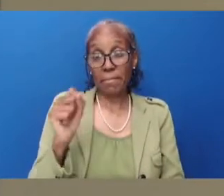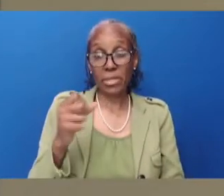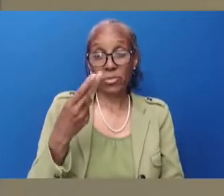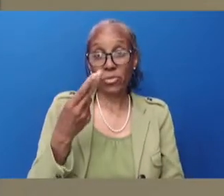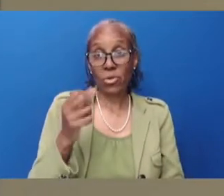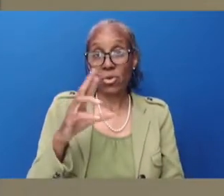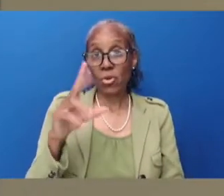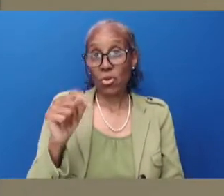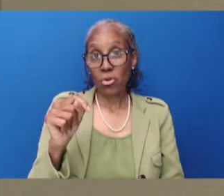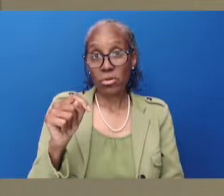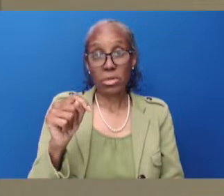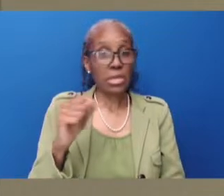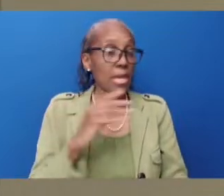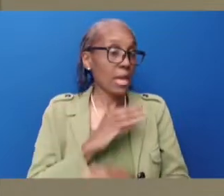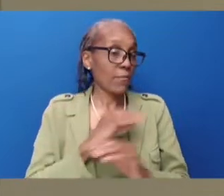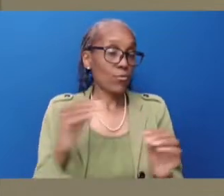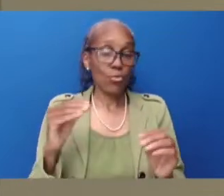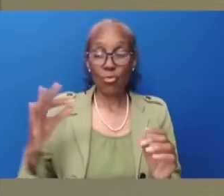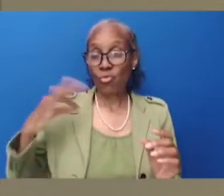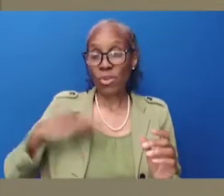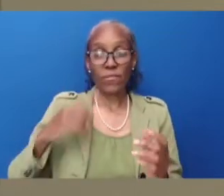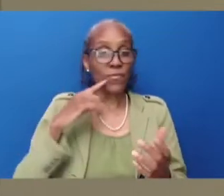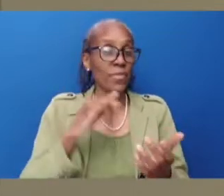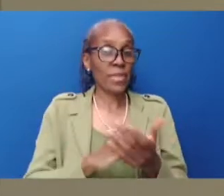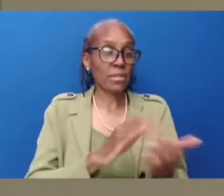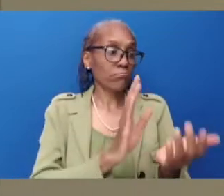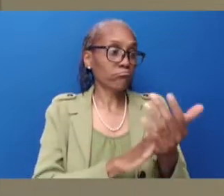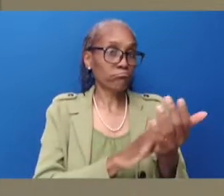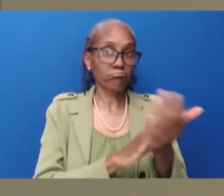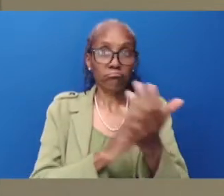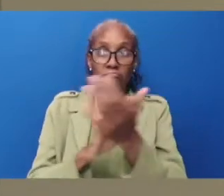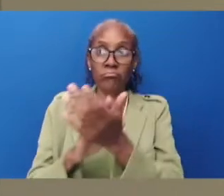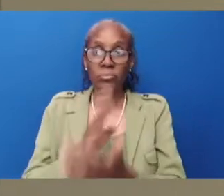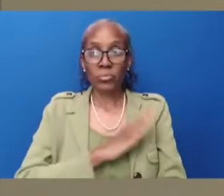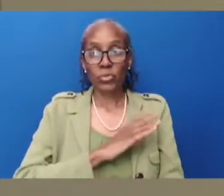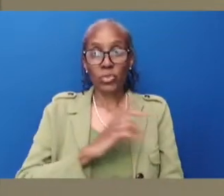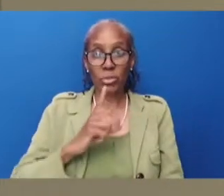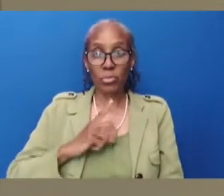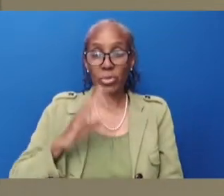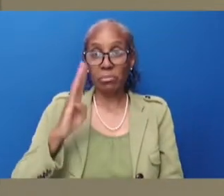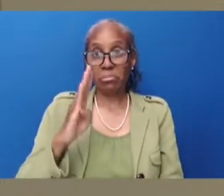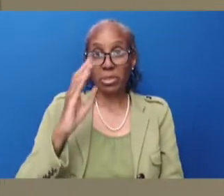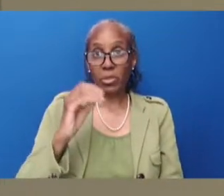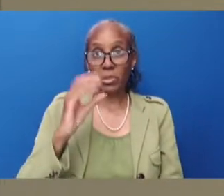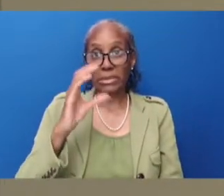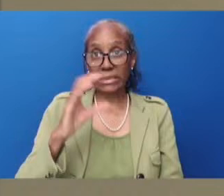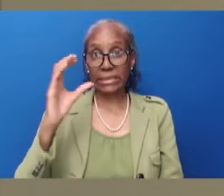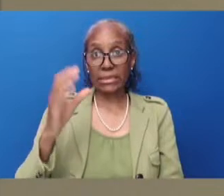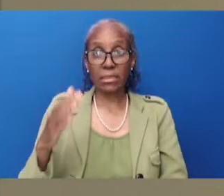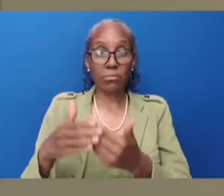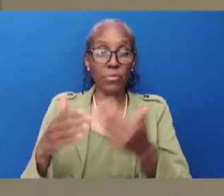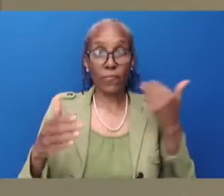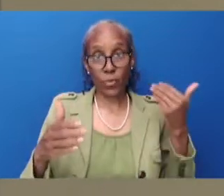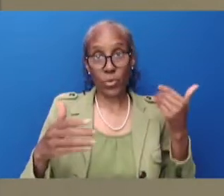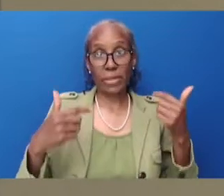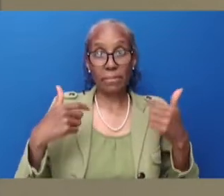INFORMATION I'VE GOTTEN FROM MST